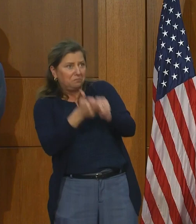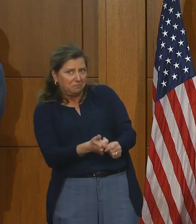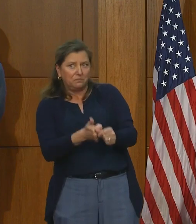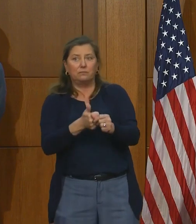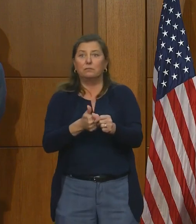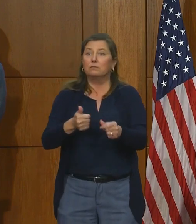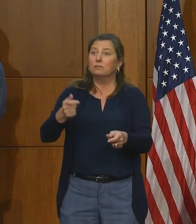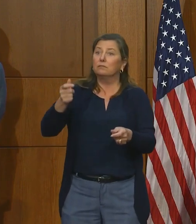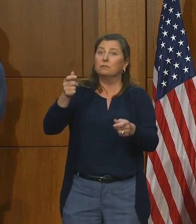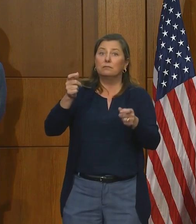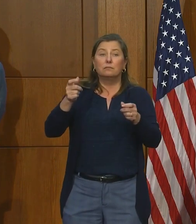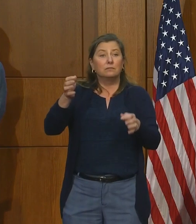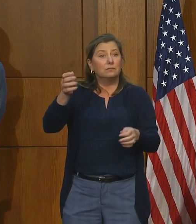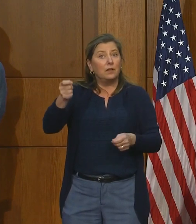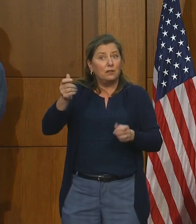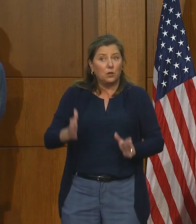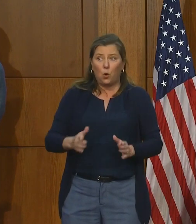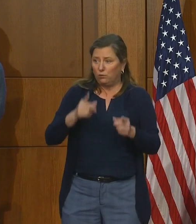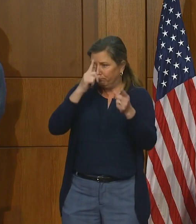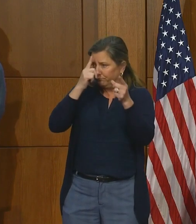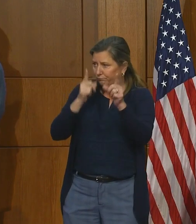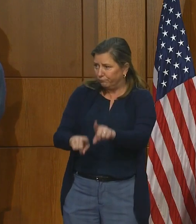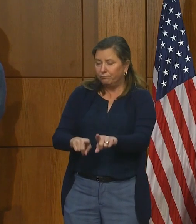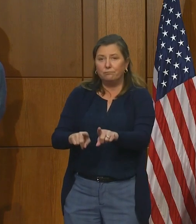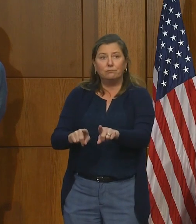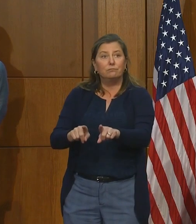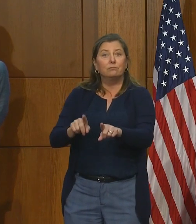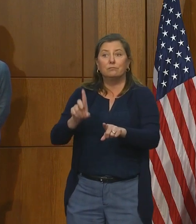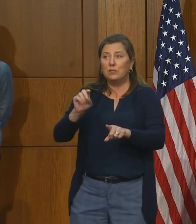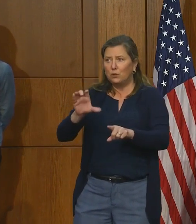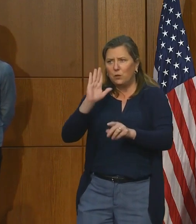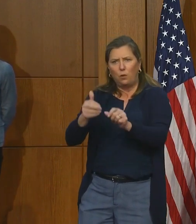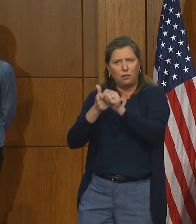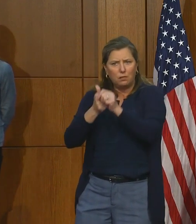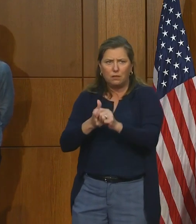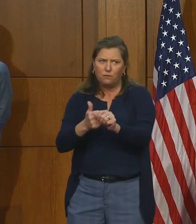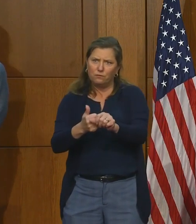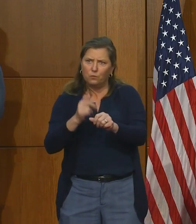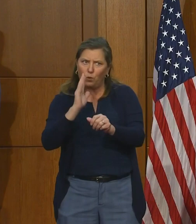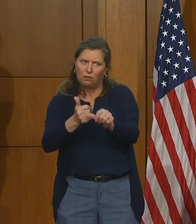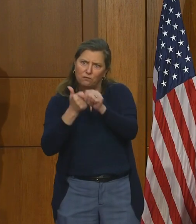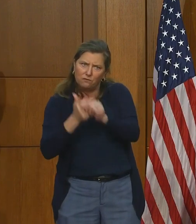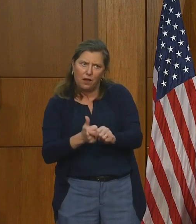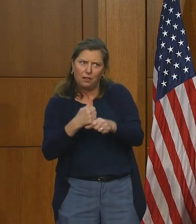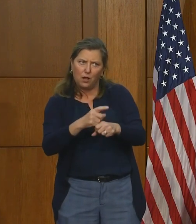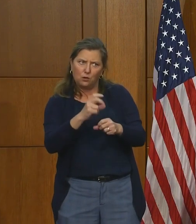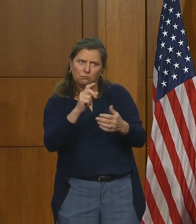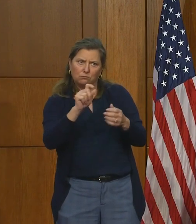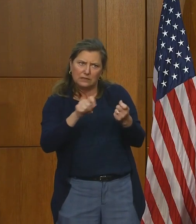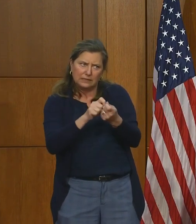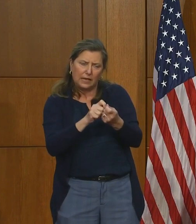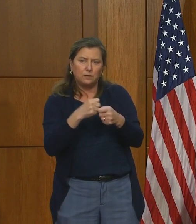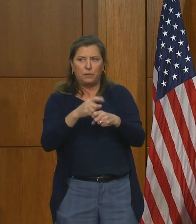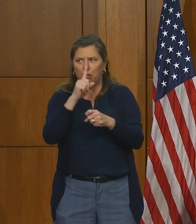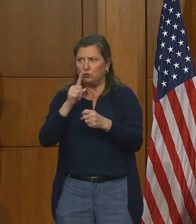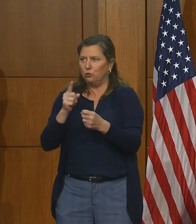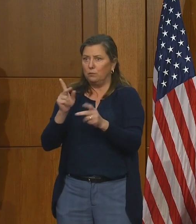NOTHING WENT WRONG AT. OF DATA